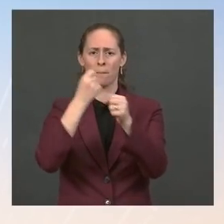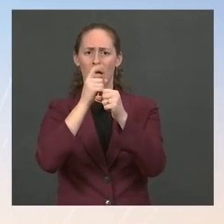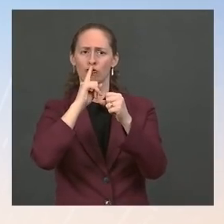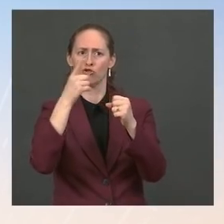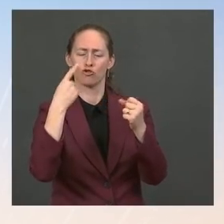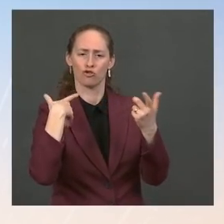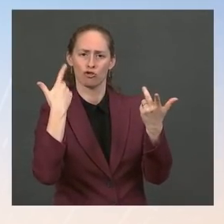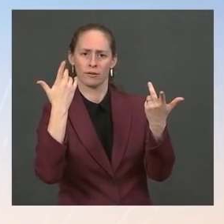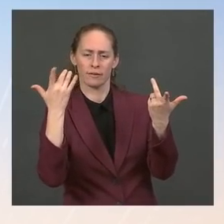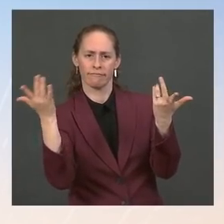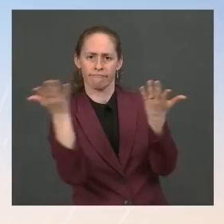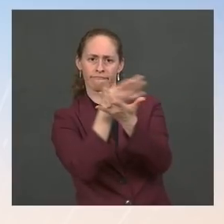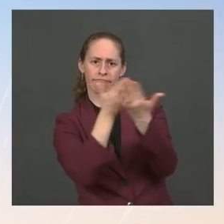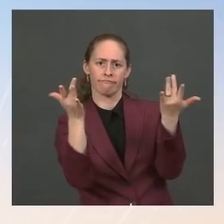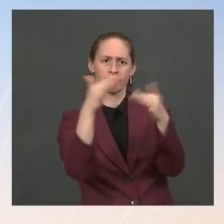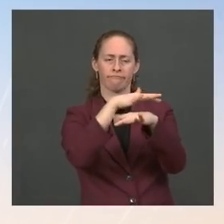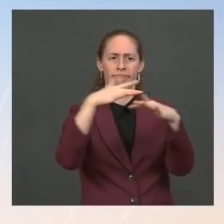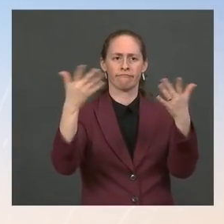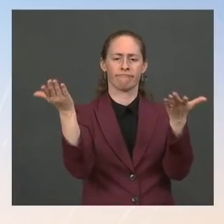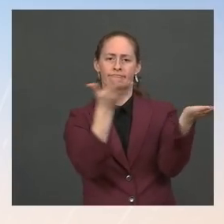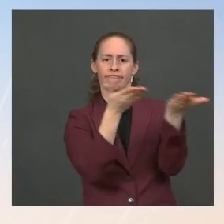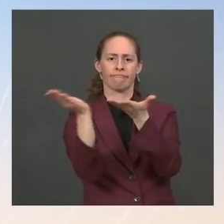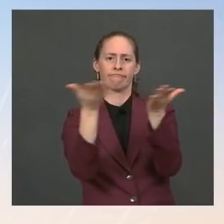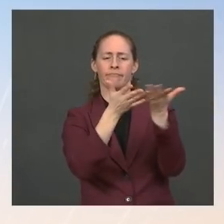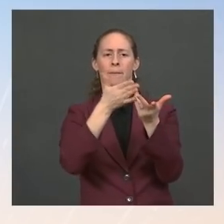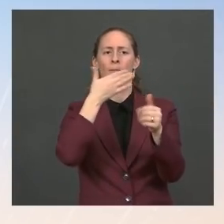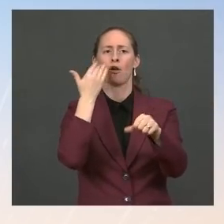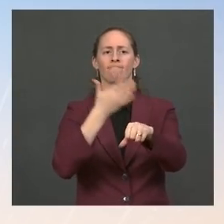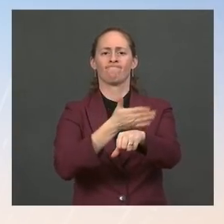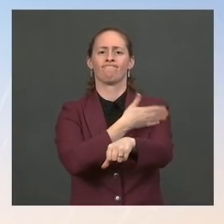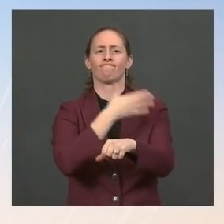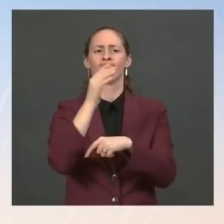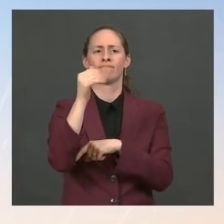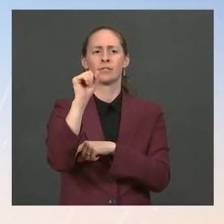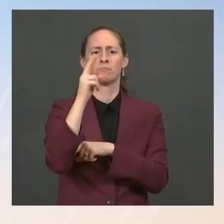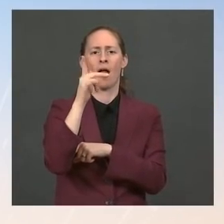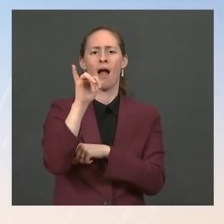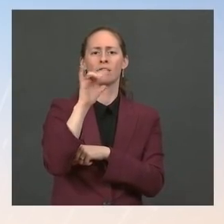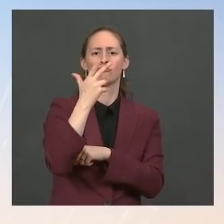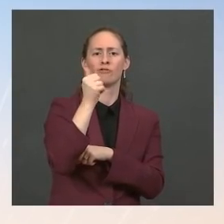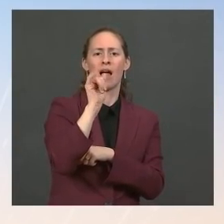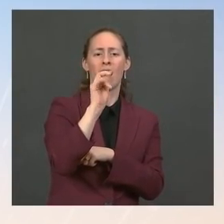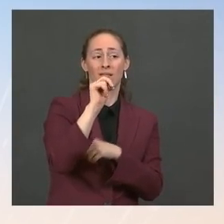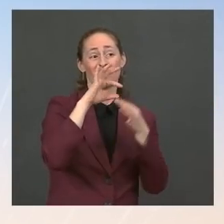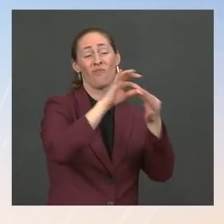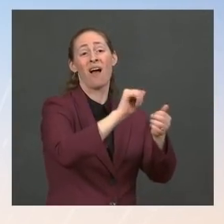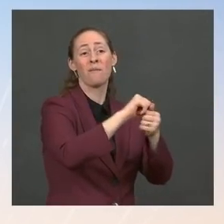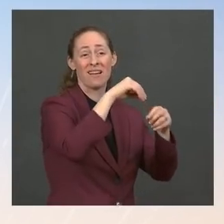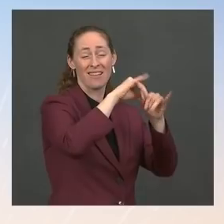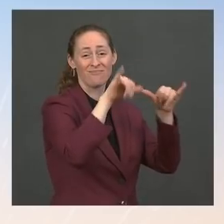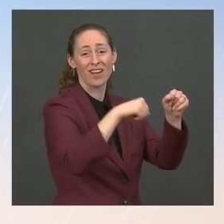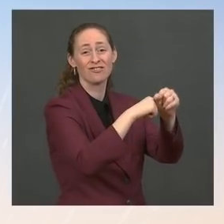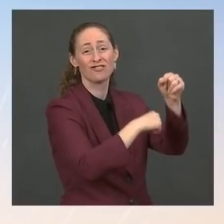is a big objective of this infrastructure bill the President will sign on Monday, and it will help, hopefully, address that over the long term.